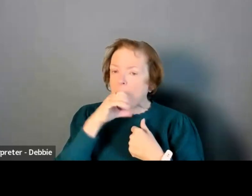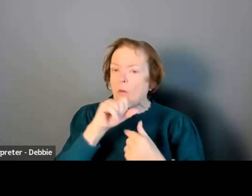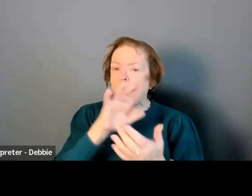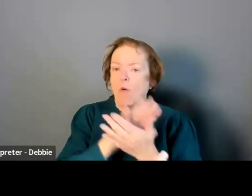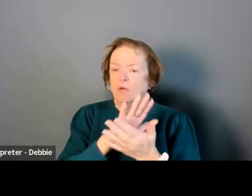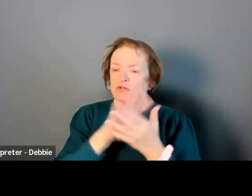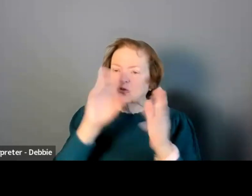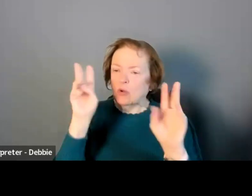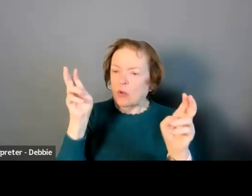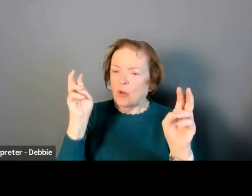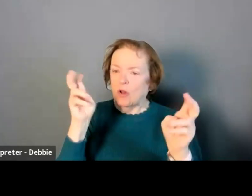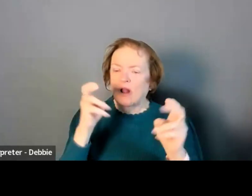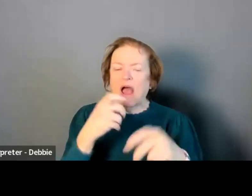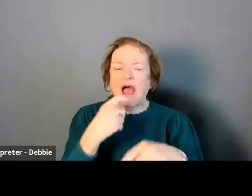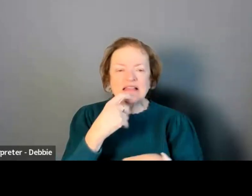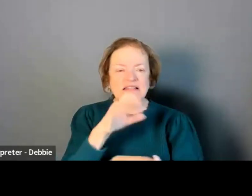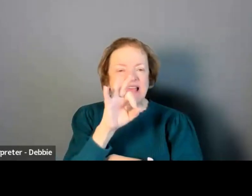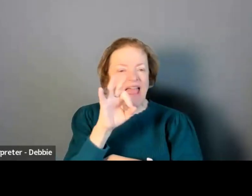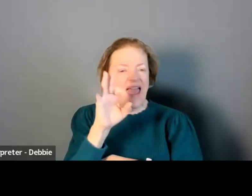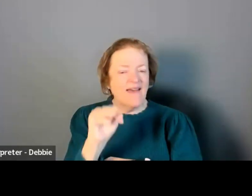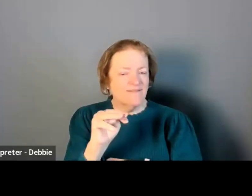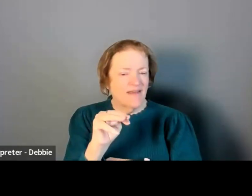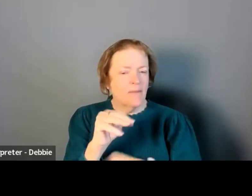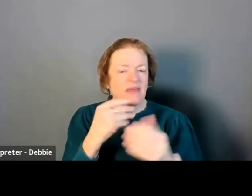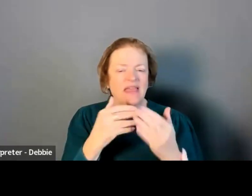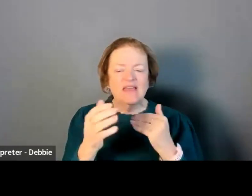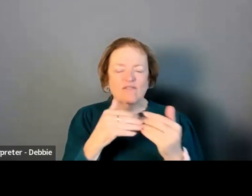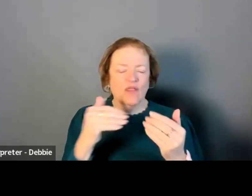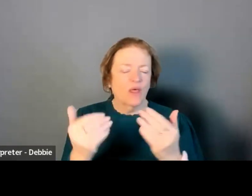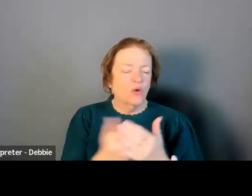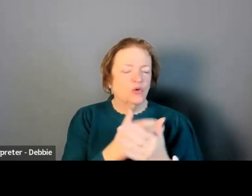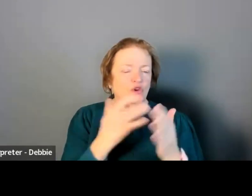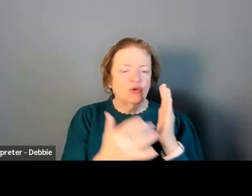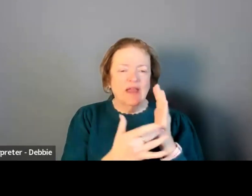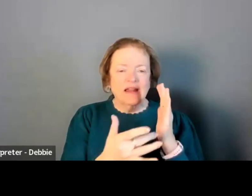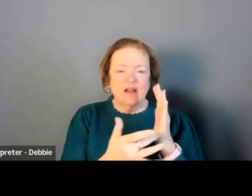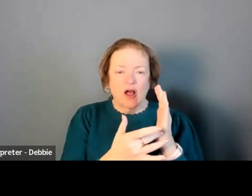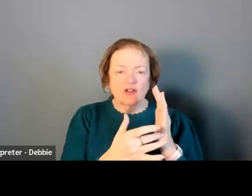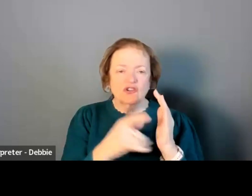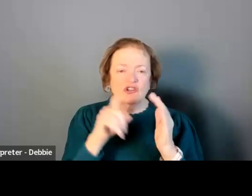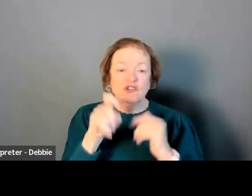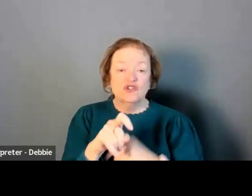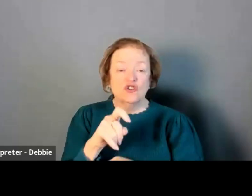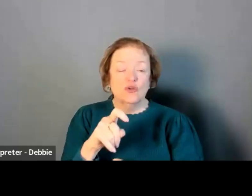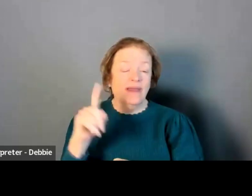FM when I know our new technology and our new wording should be hearing assistive, hearing